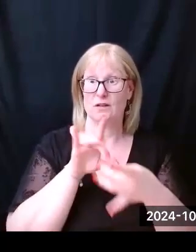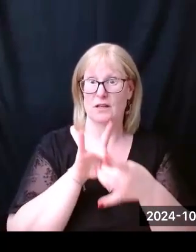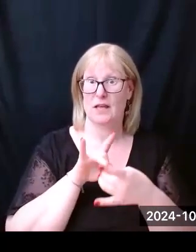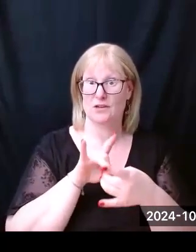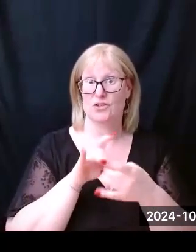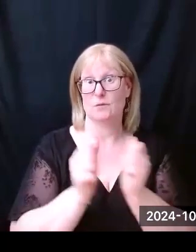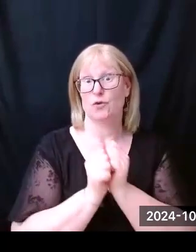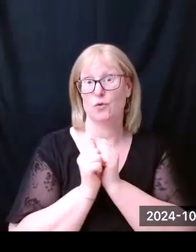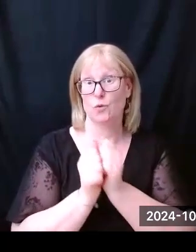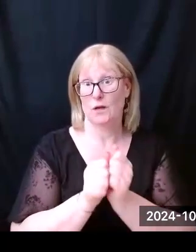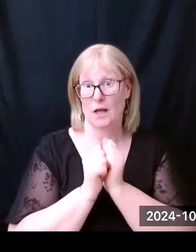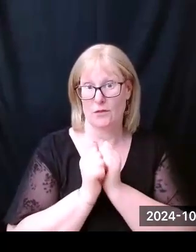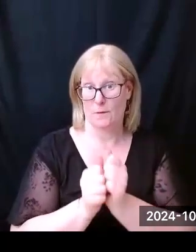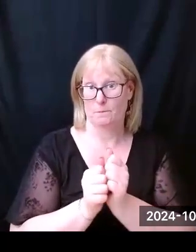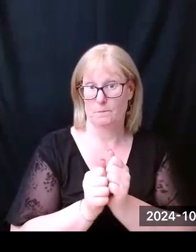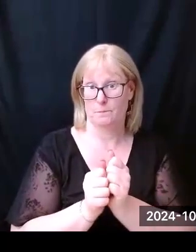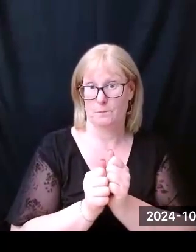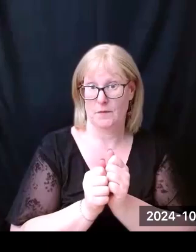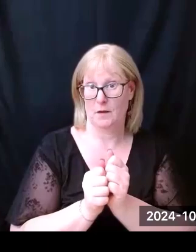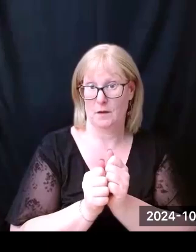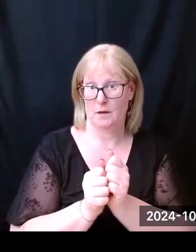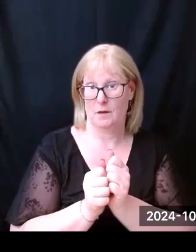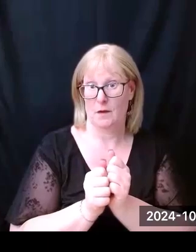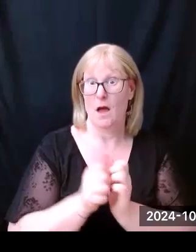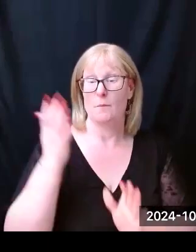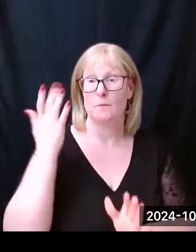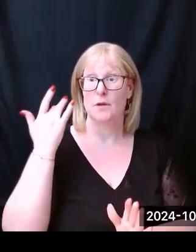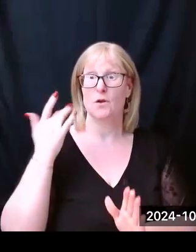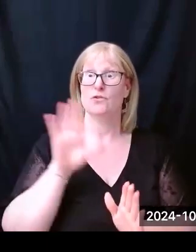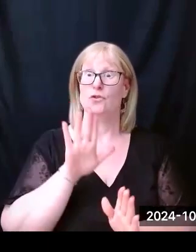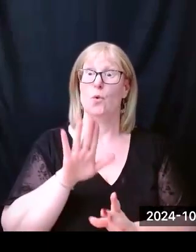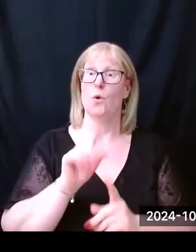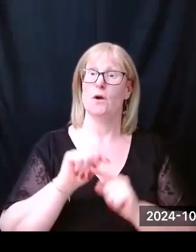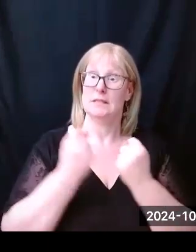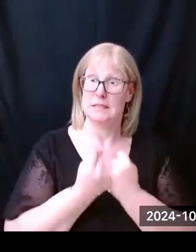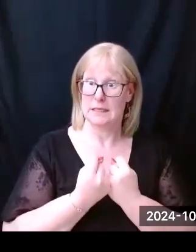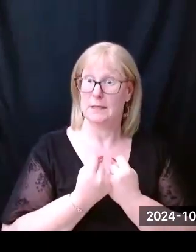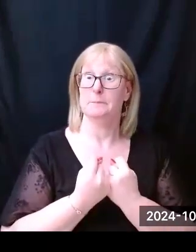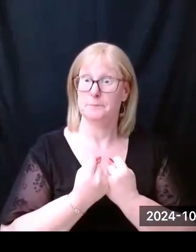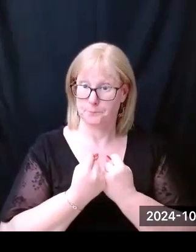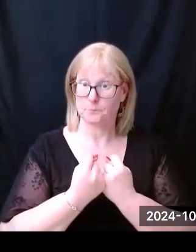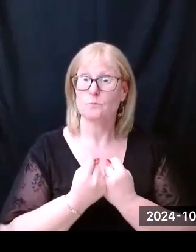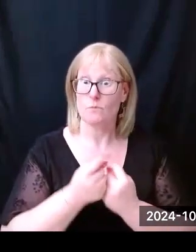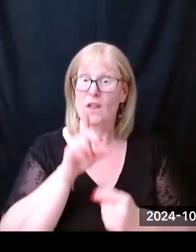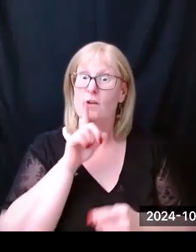Because how fun is it when you can get your teen or like, you know, school aged kid to appreciate stuff together?